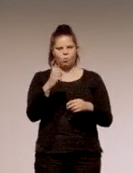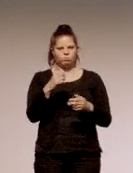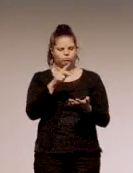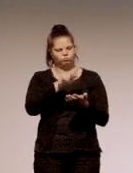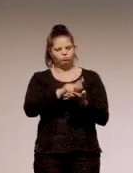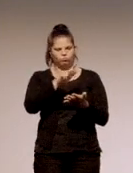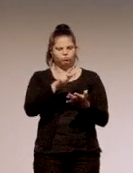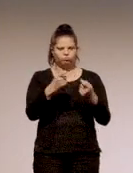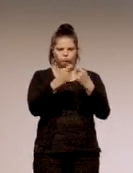out of the box.